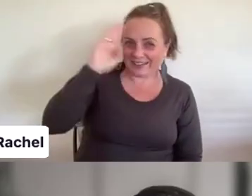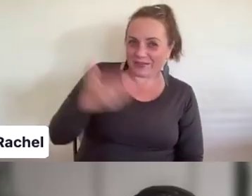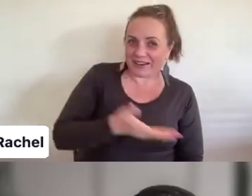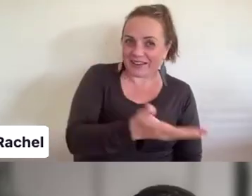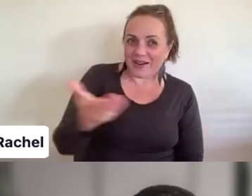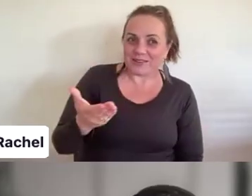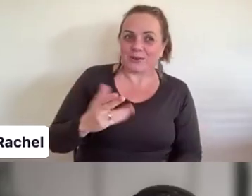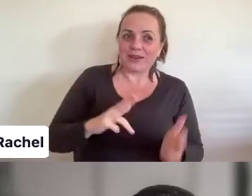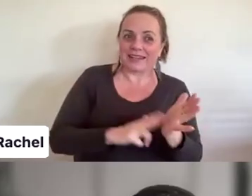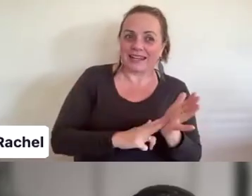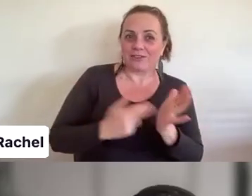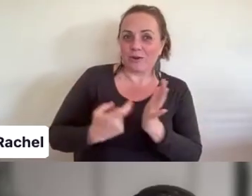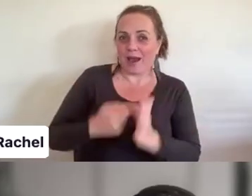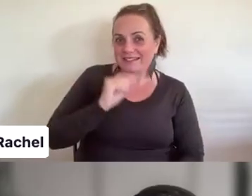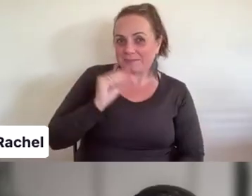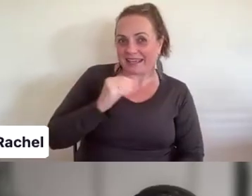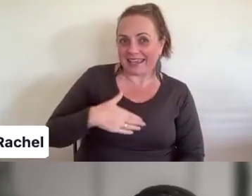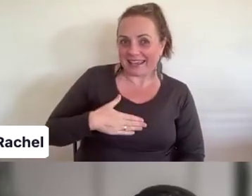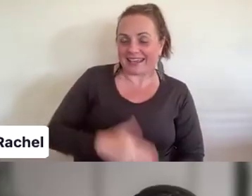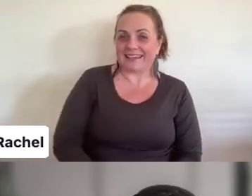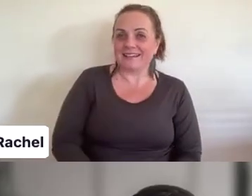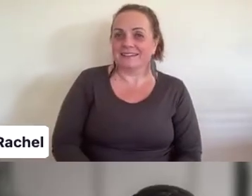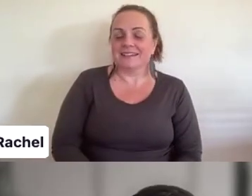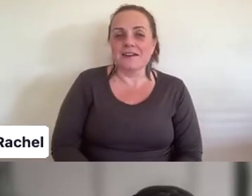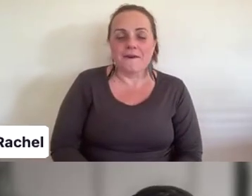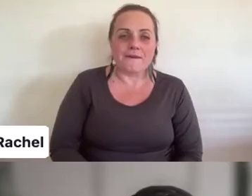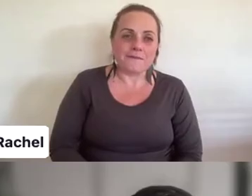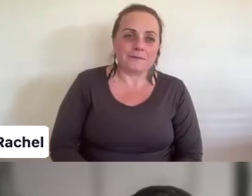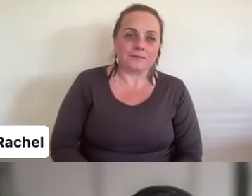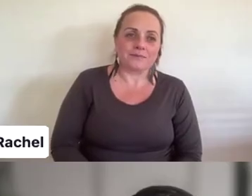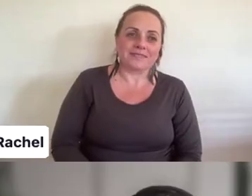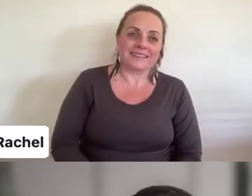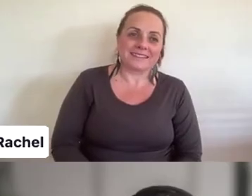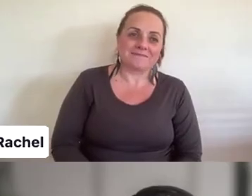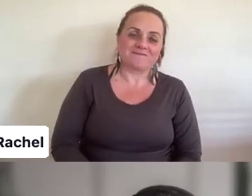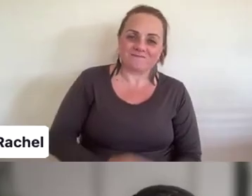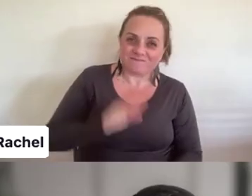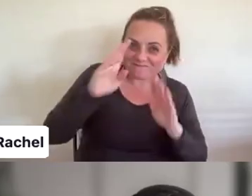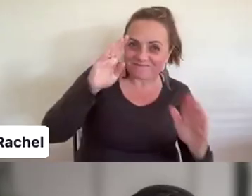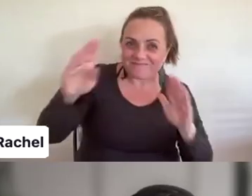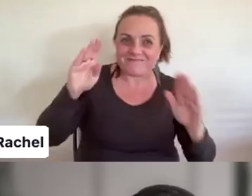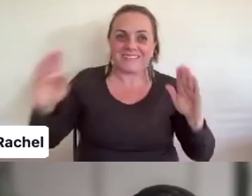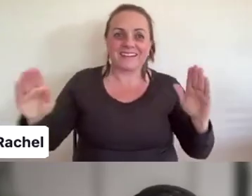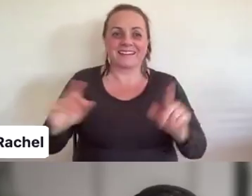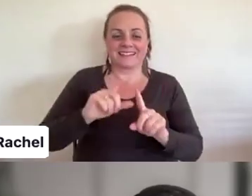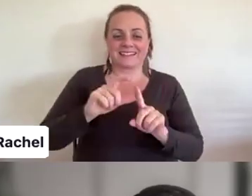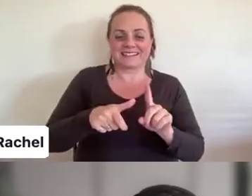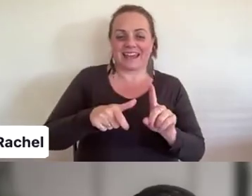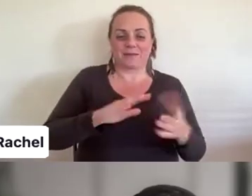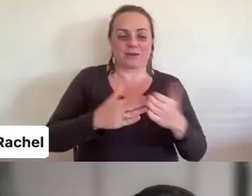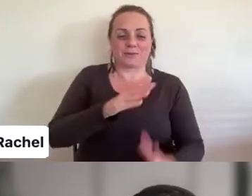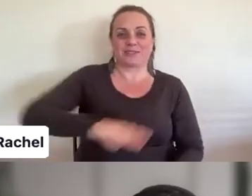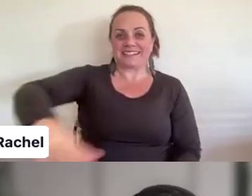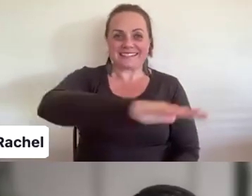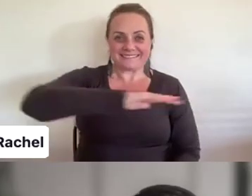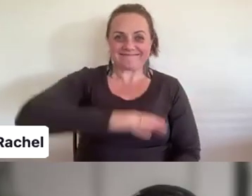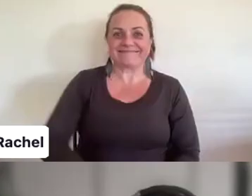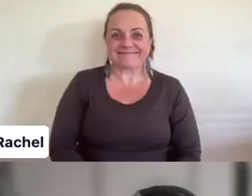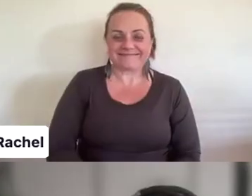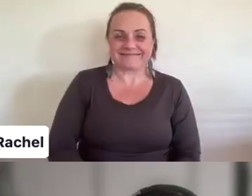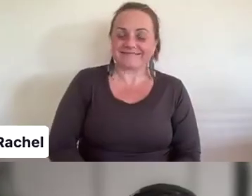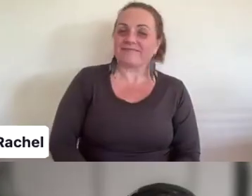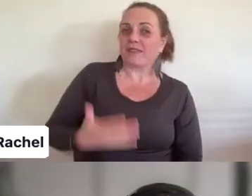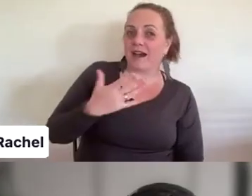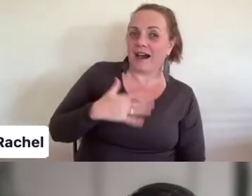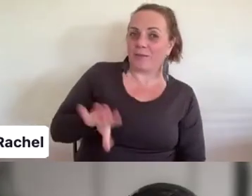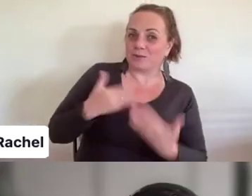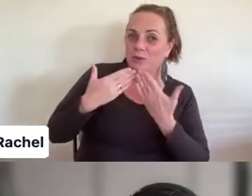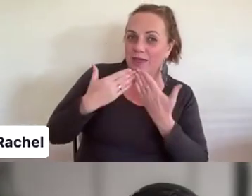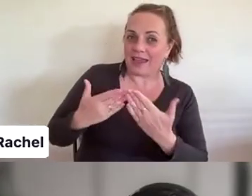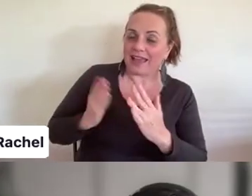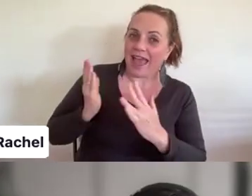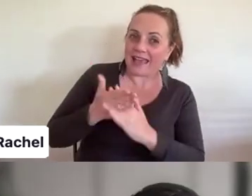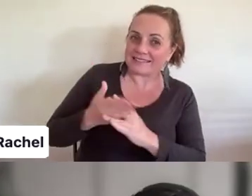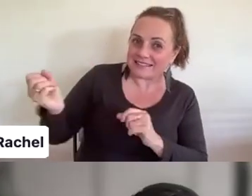Ruane speaking. Kia ora koutou tāngata whaikaha whānau. I just want to thank Access Matters,